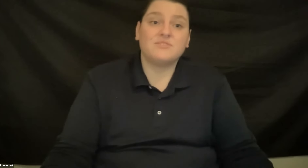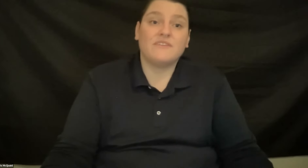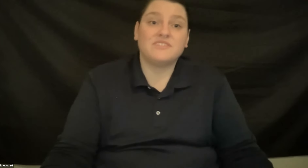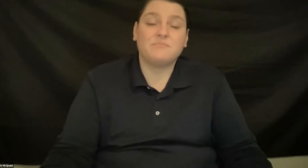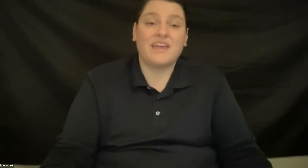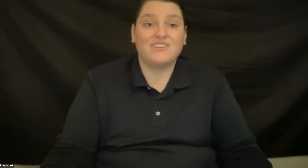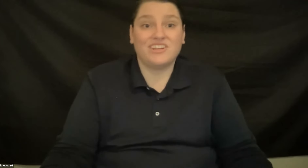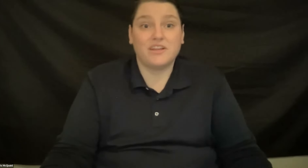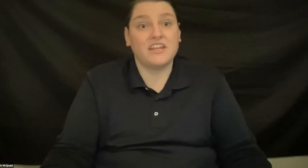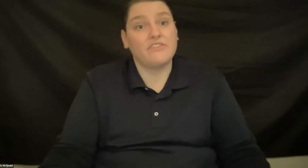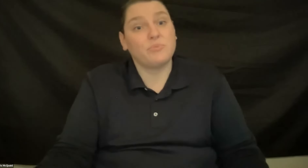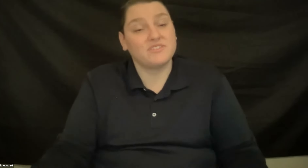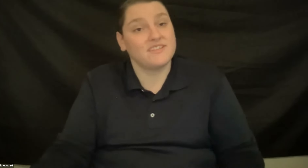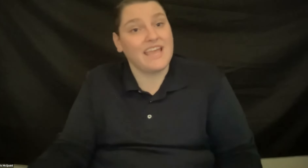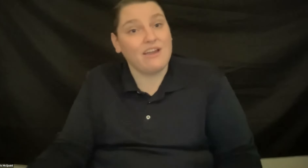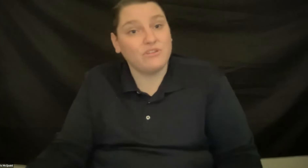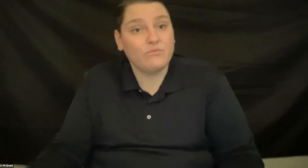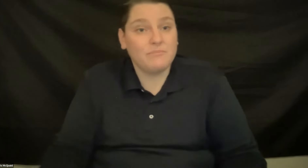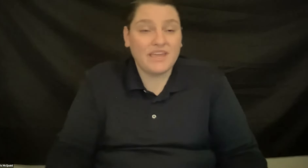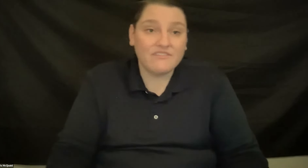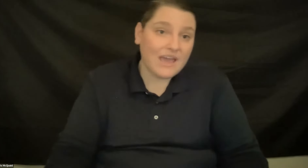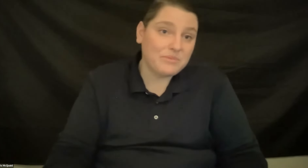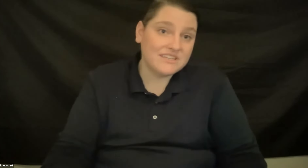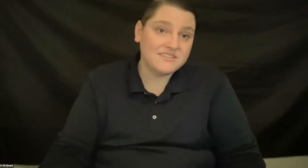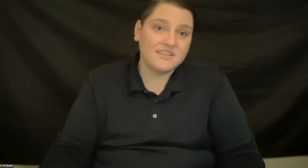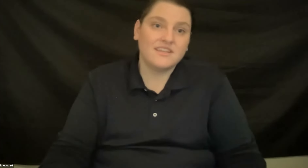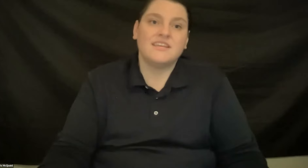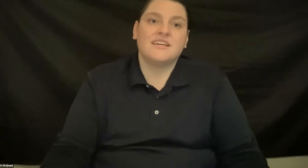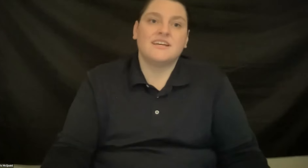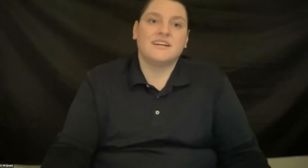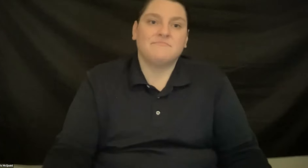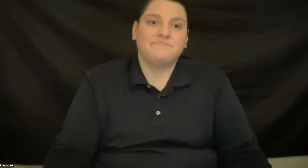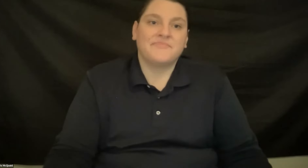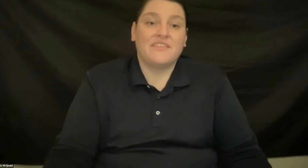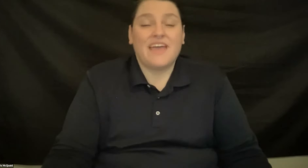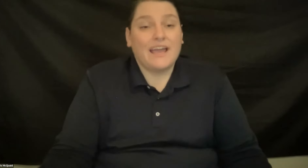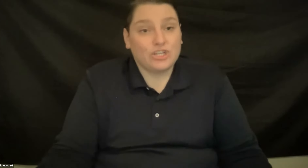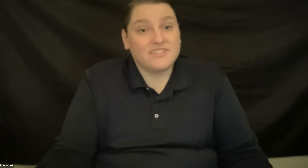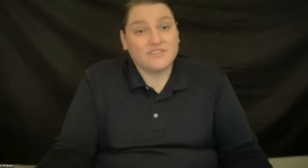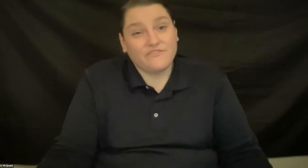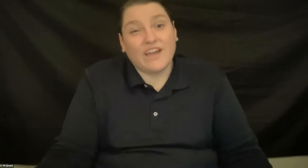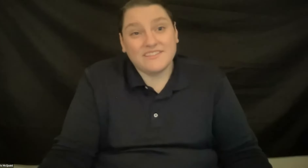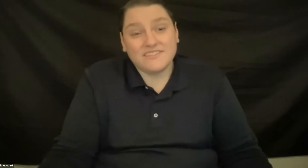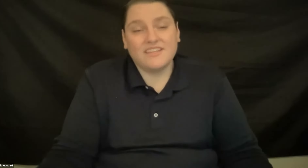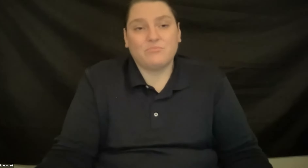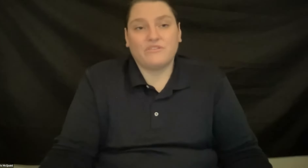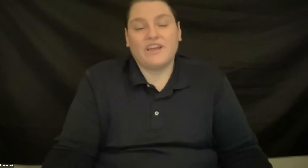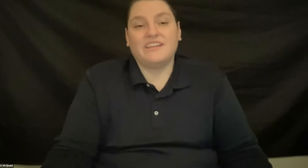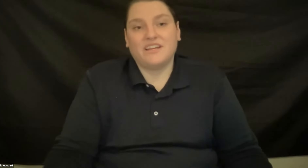That is a huge challenge. There has to be other ways to communicate if a Deaf person who communicates through sign language doesn't have use of their arms.